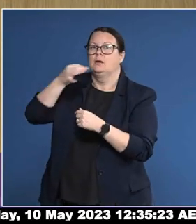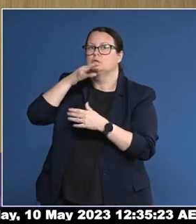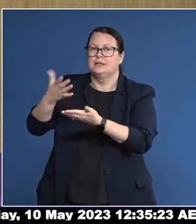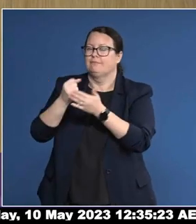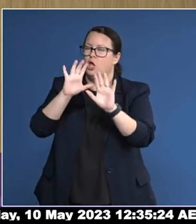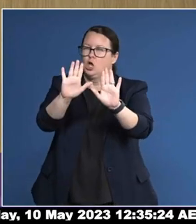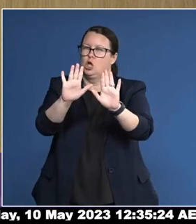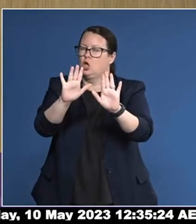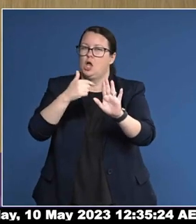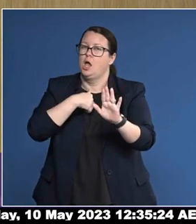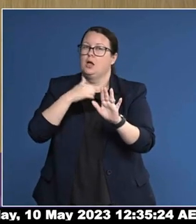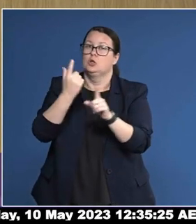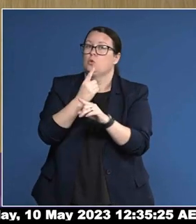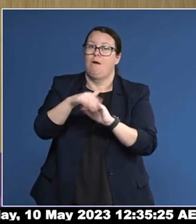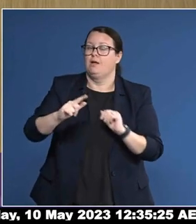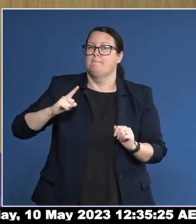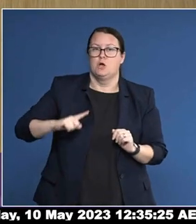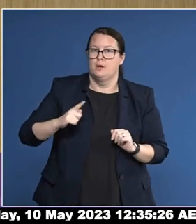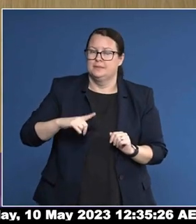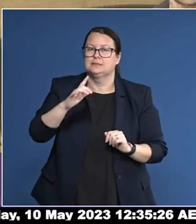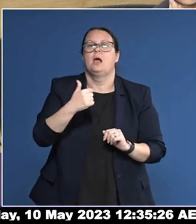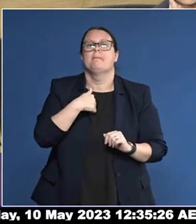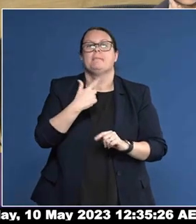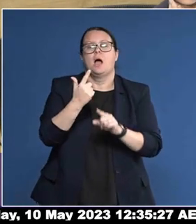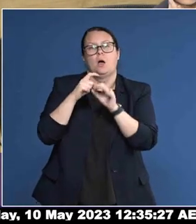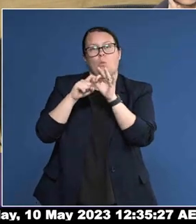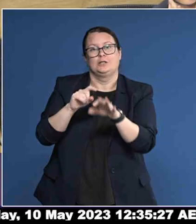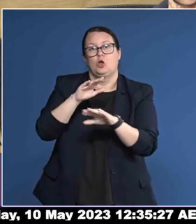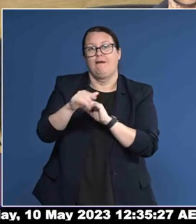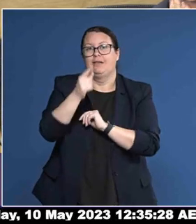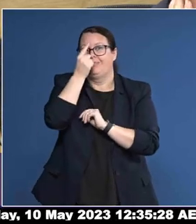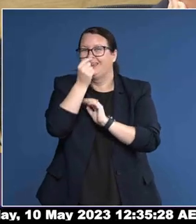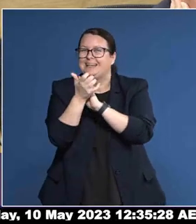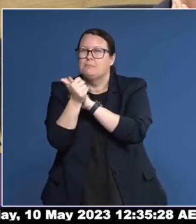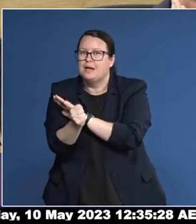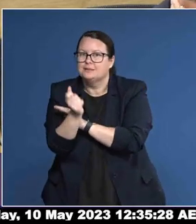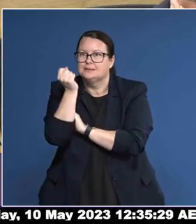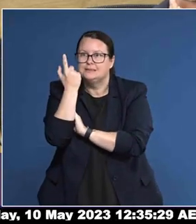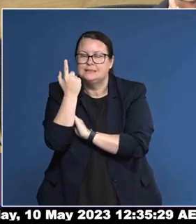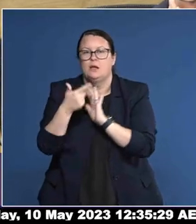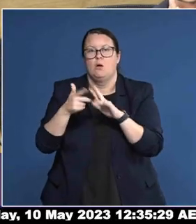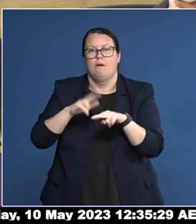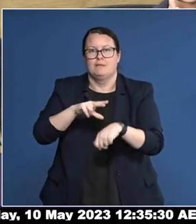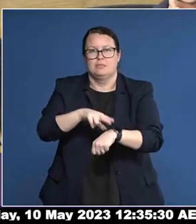My question is about the capacity of the police to do what's recorded here. So - MS EASTMAN: You accept they were able to do that?